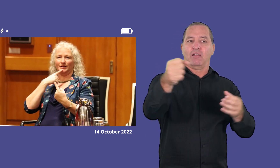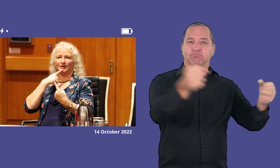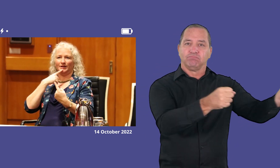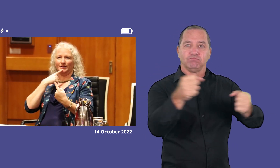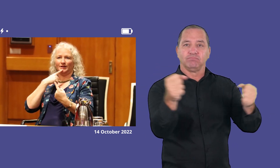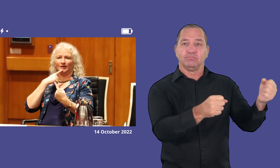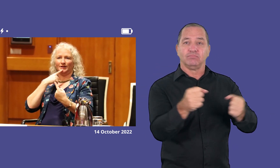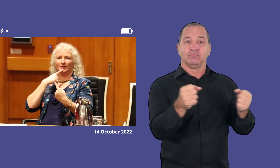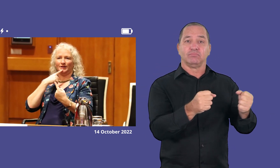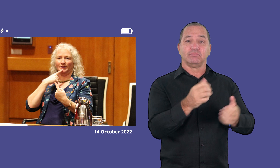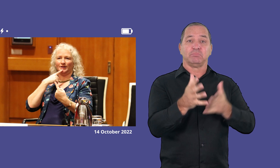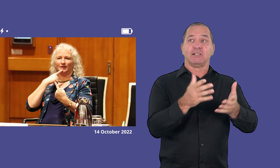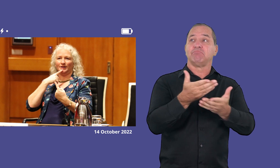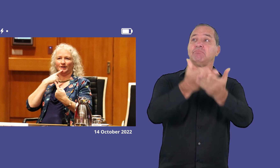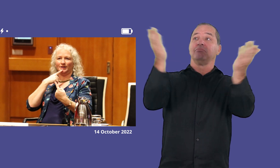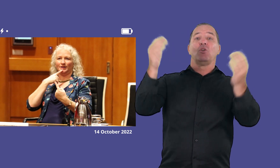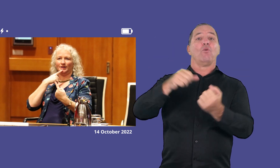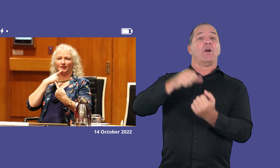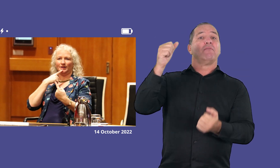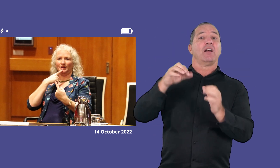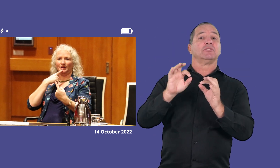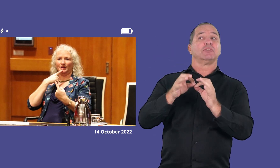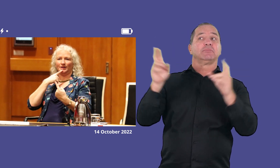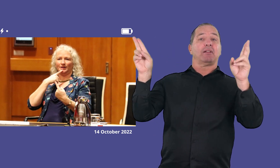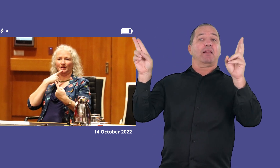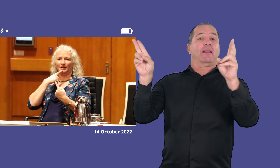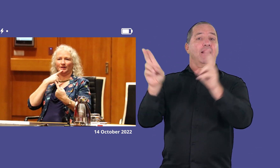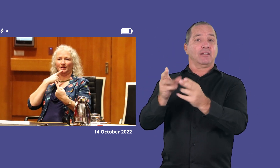because of the small number of qualified interpreters available,